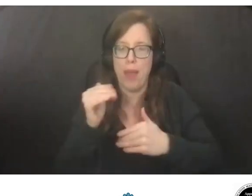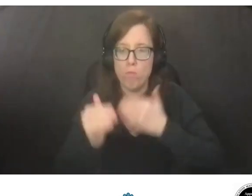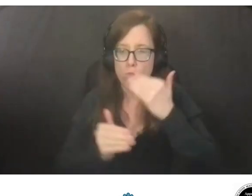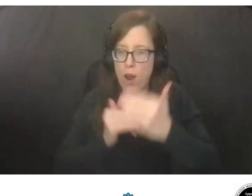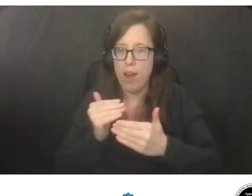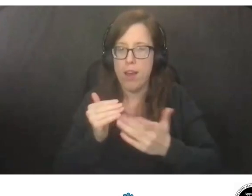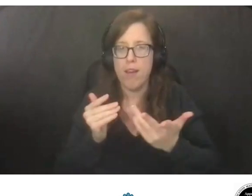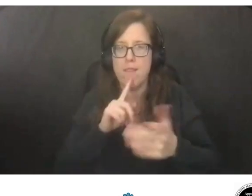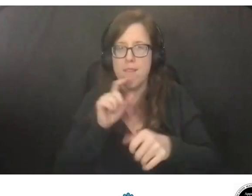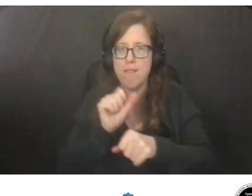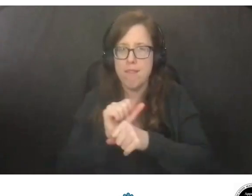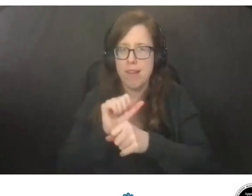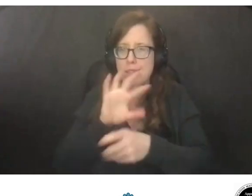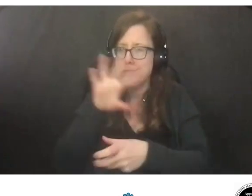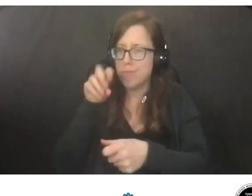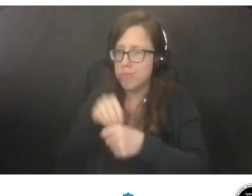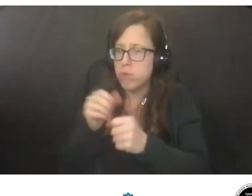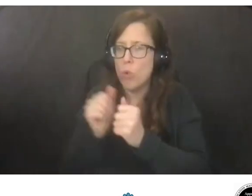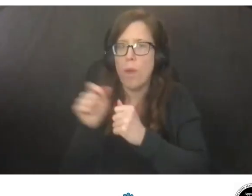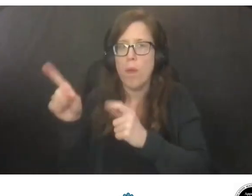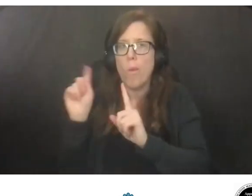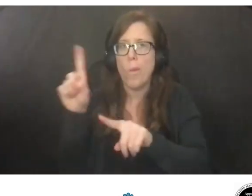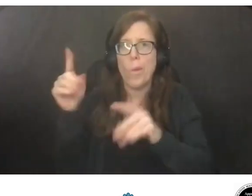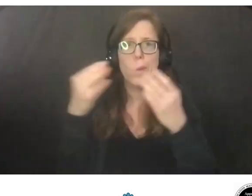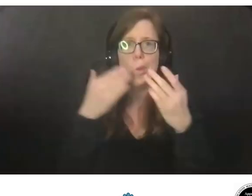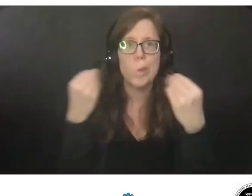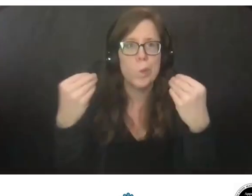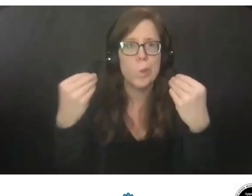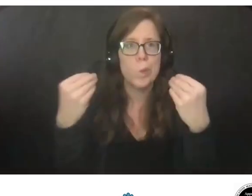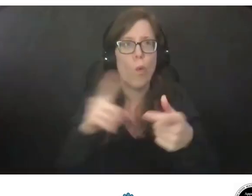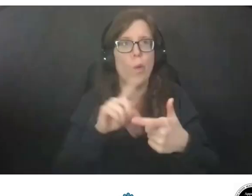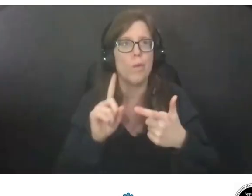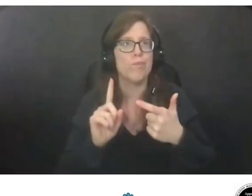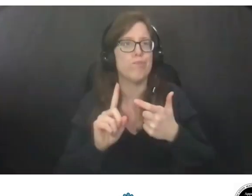just being able to, like, be in a grocery store with our students. And you know,